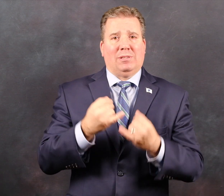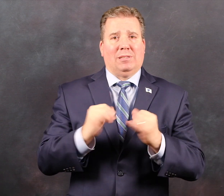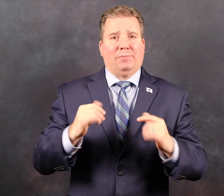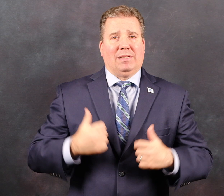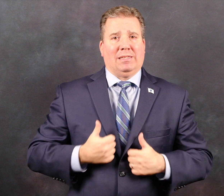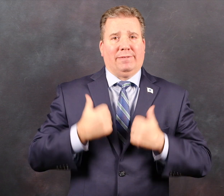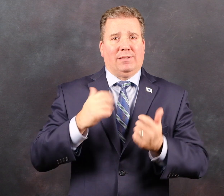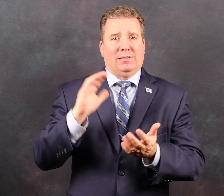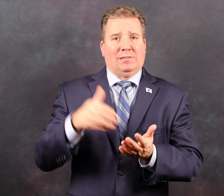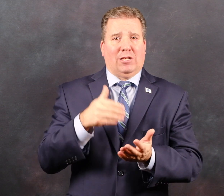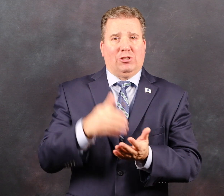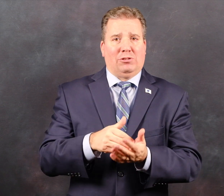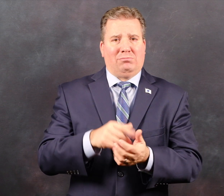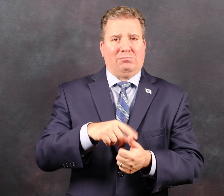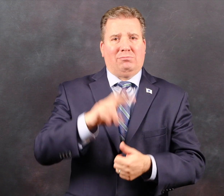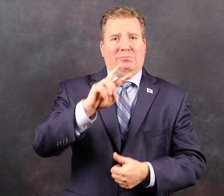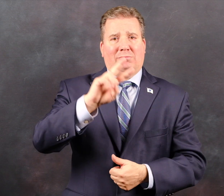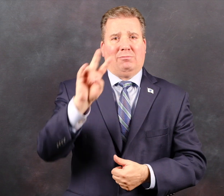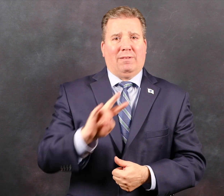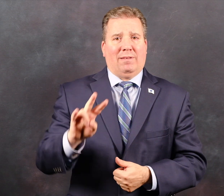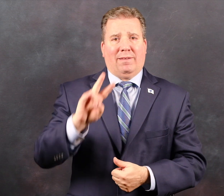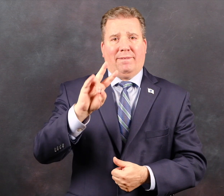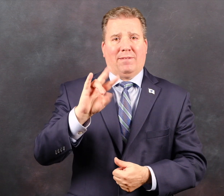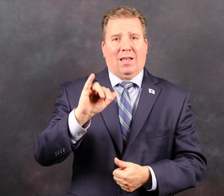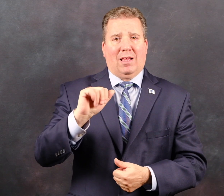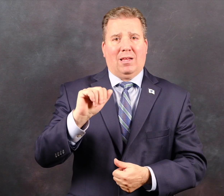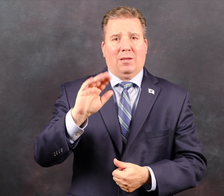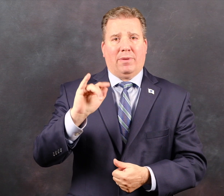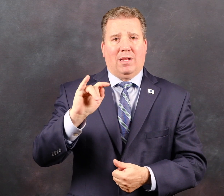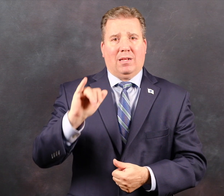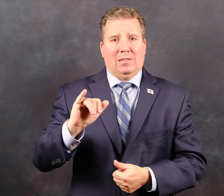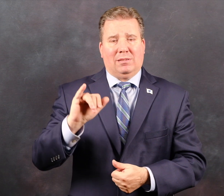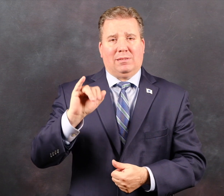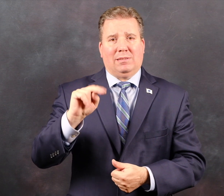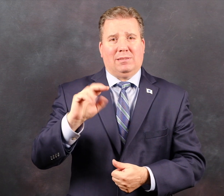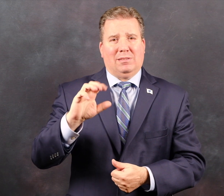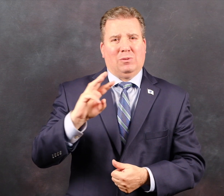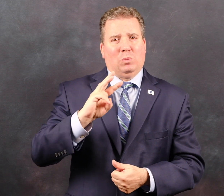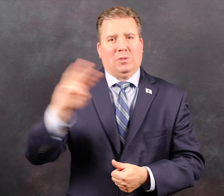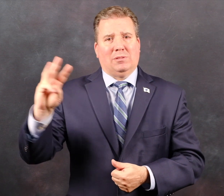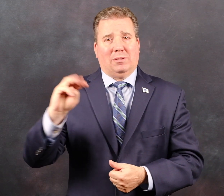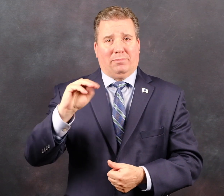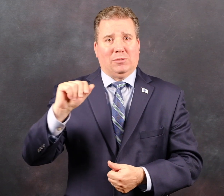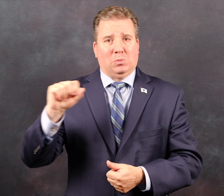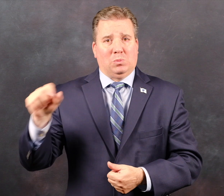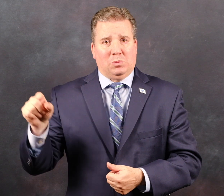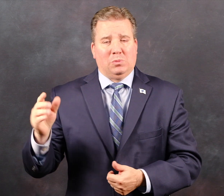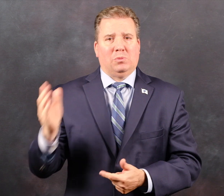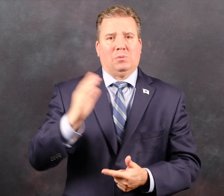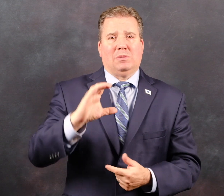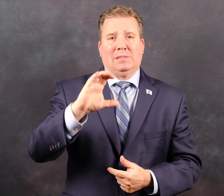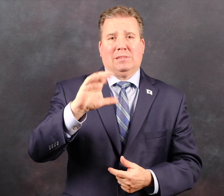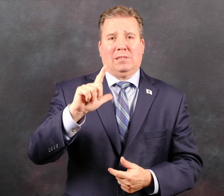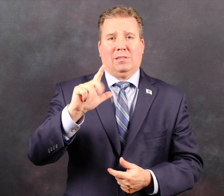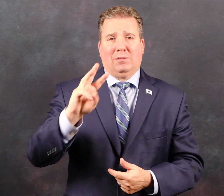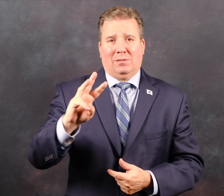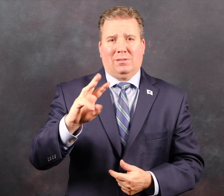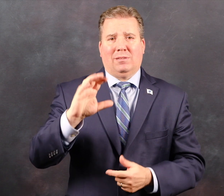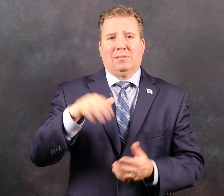Living Centers (DHILS)- Viability Inc. in western Massachusetts, the Center for Living